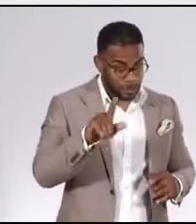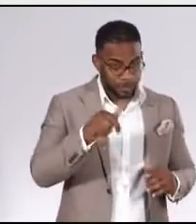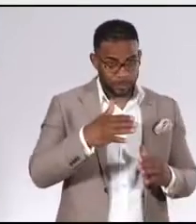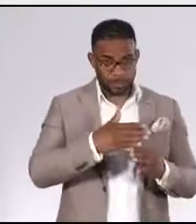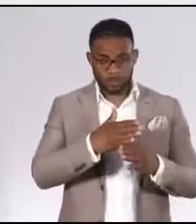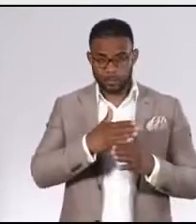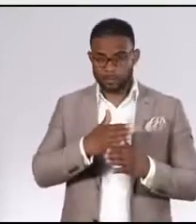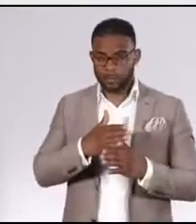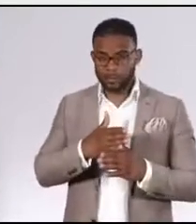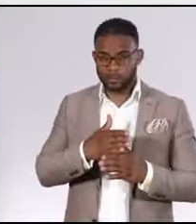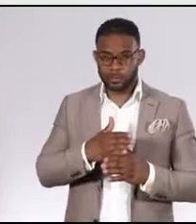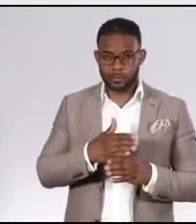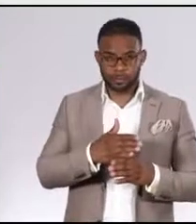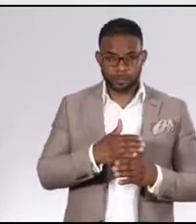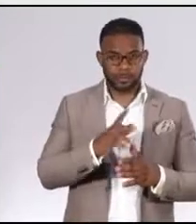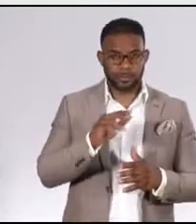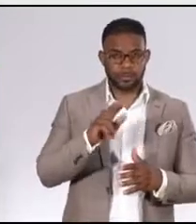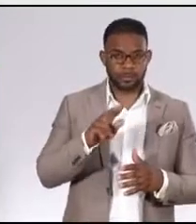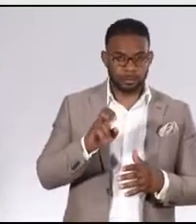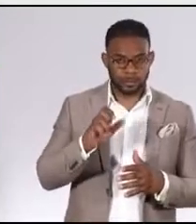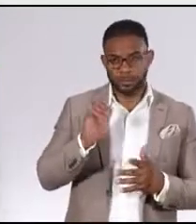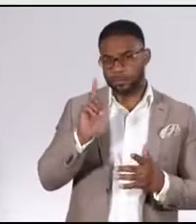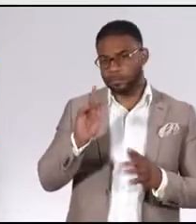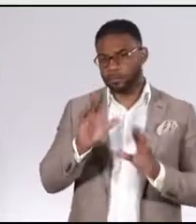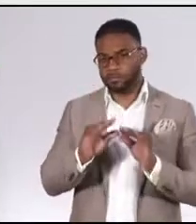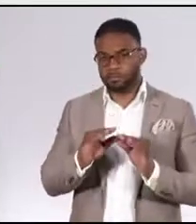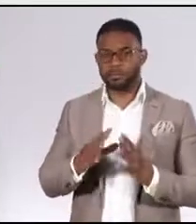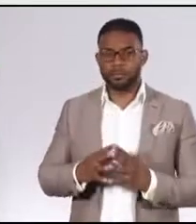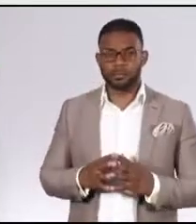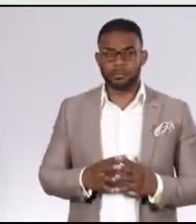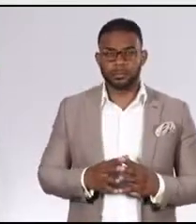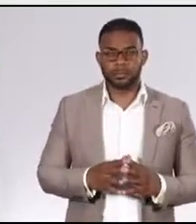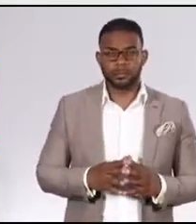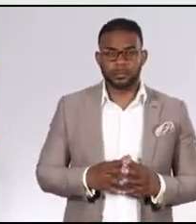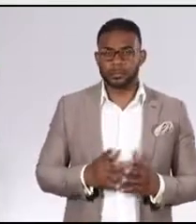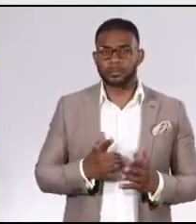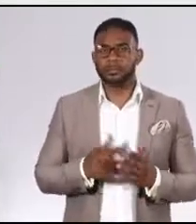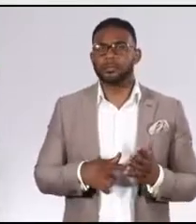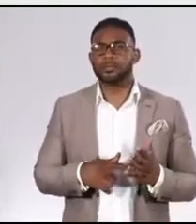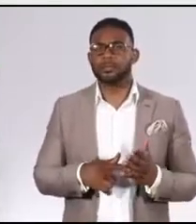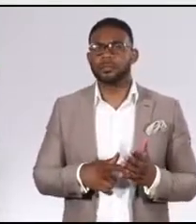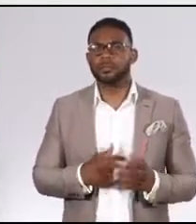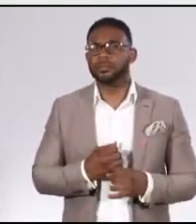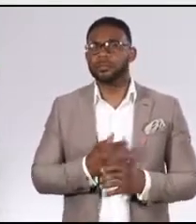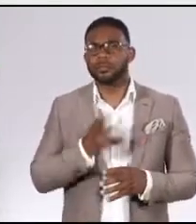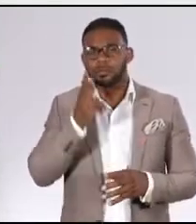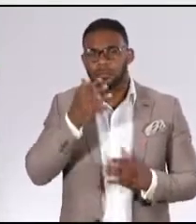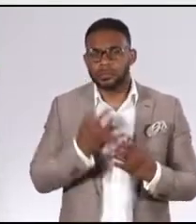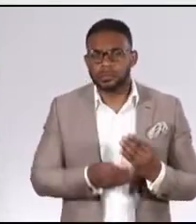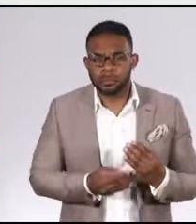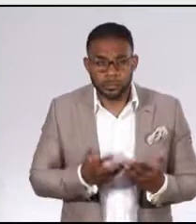uh live later in the meeting, you know uh what is the cause of your hearing loss that we may see different patterns?